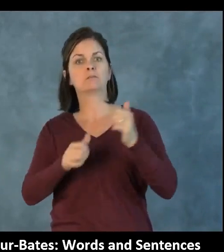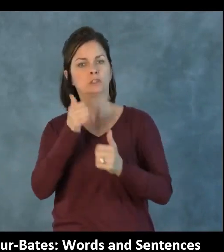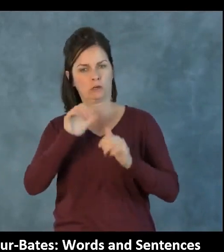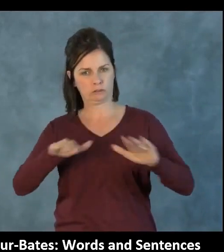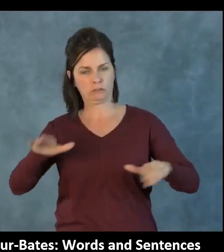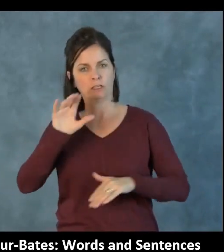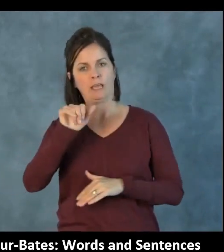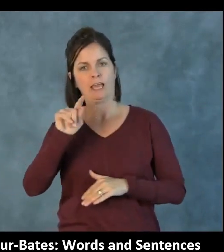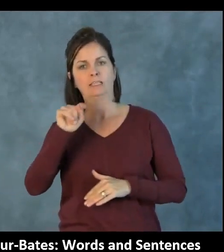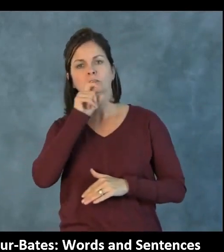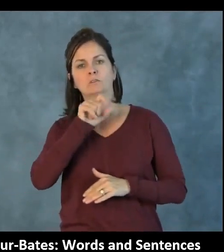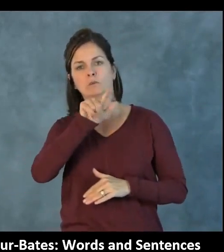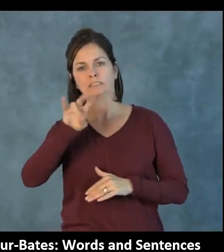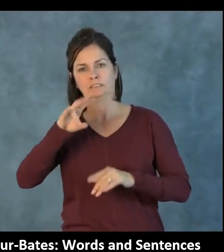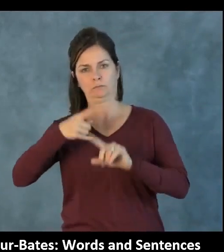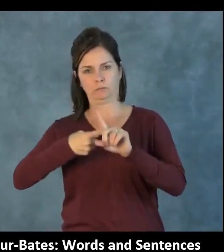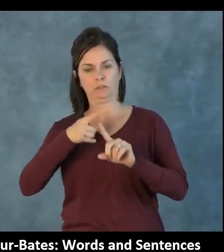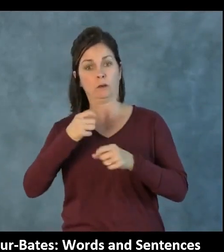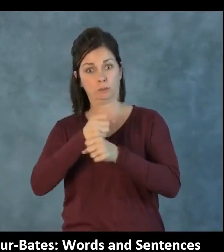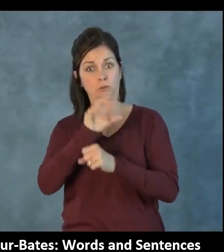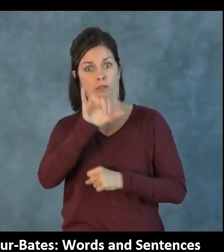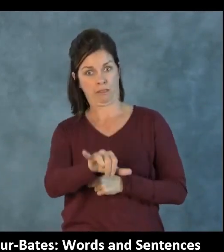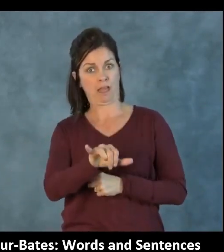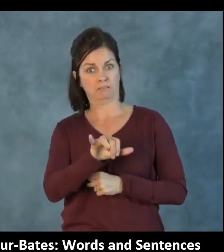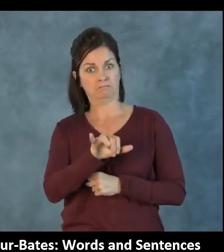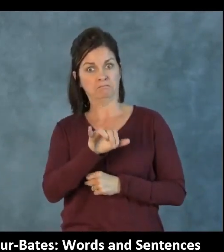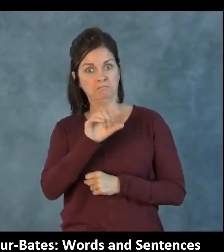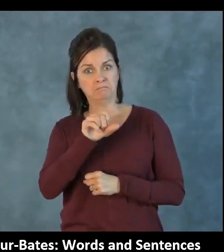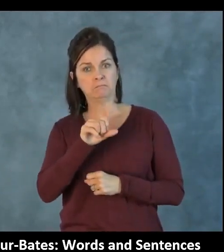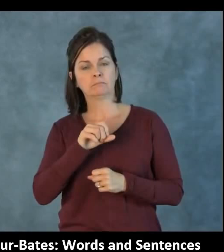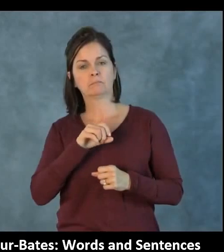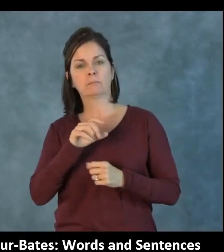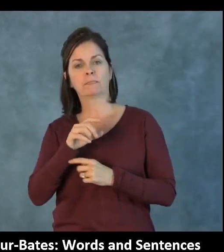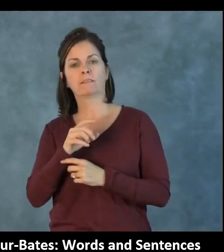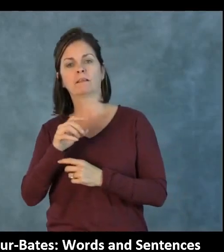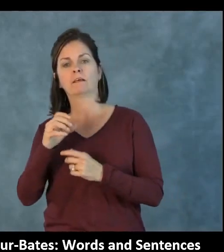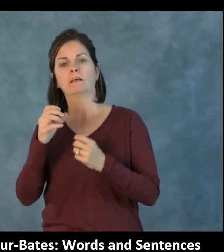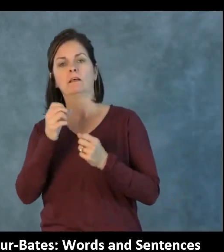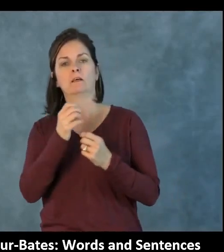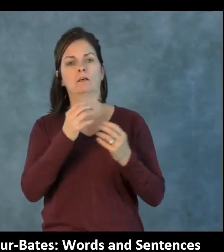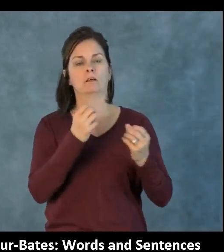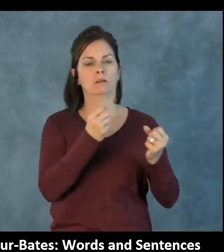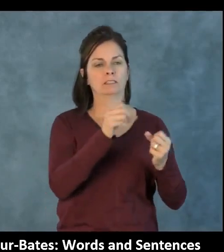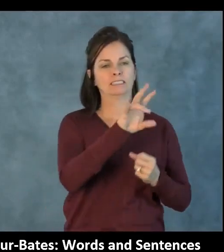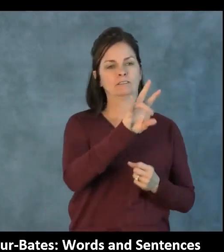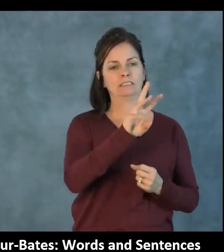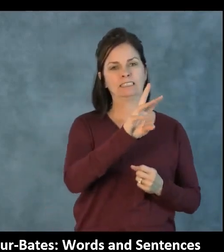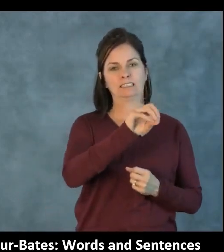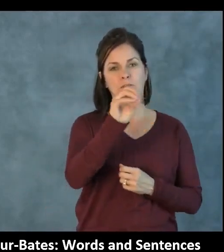are producing that form. In the case of the Plural -s, 76% of children are doing that,